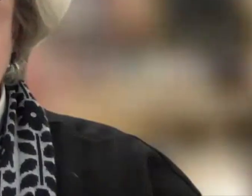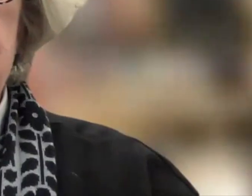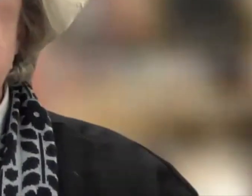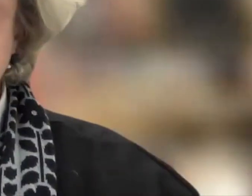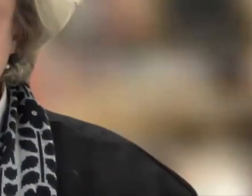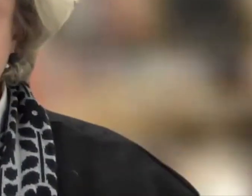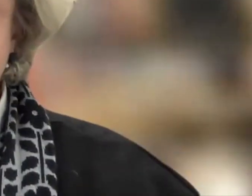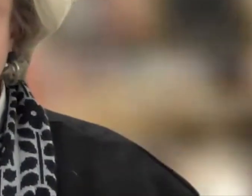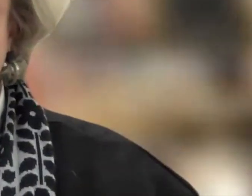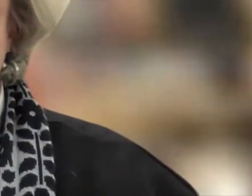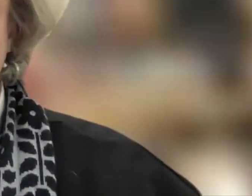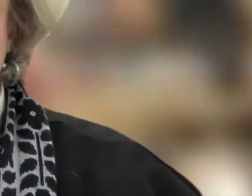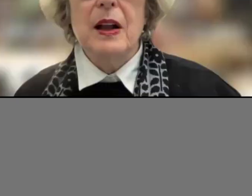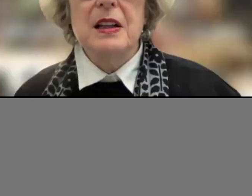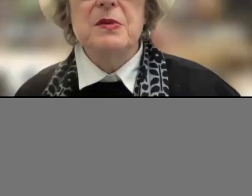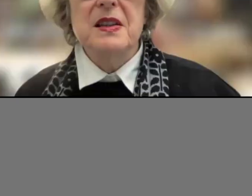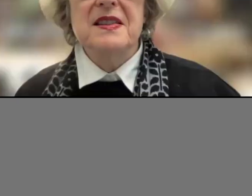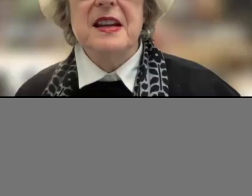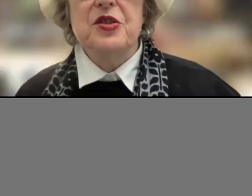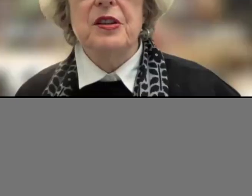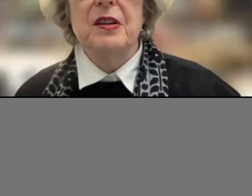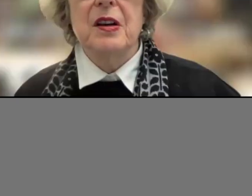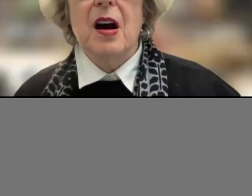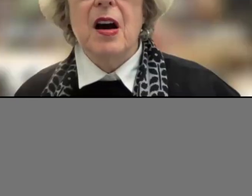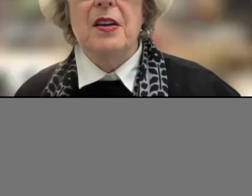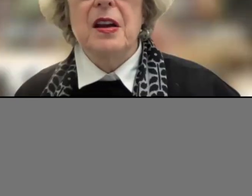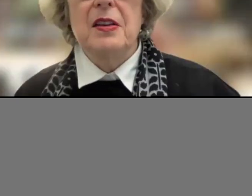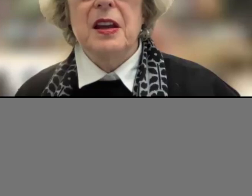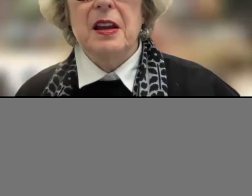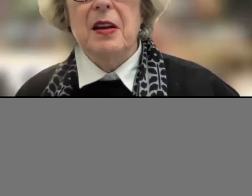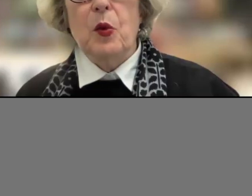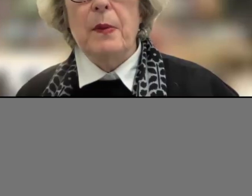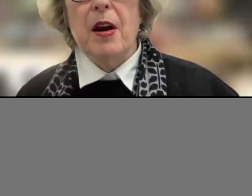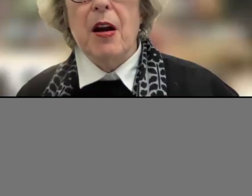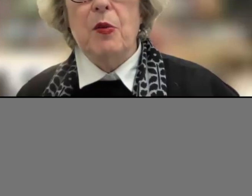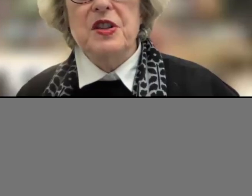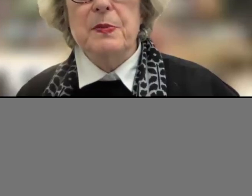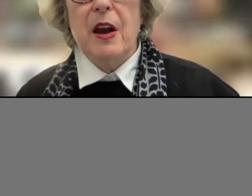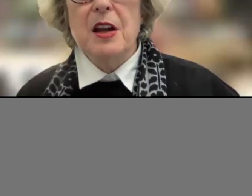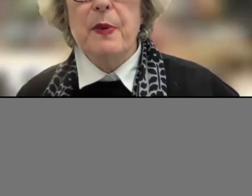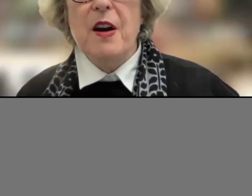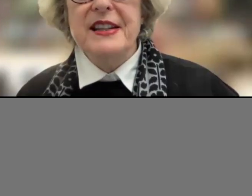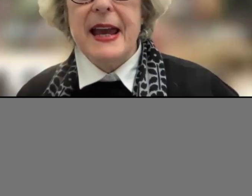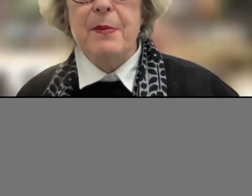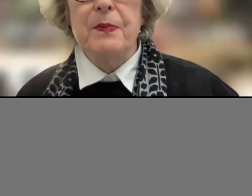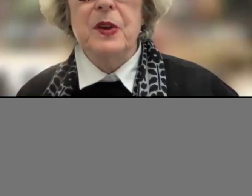Good afternoon everyone and welcome to this session on the webinar which is on Beyond Part M: